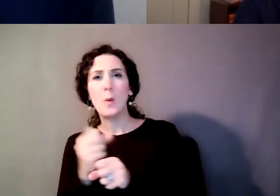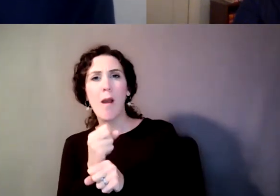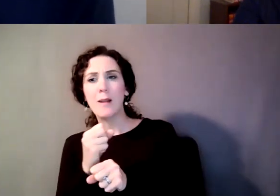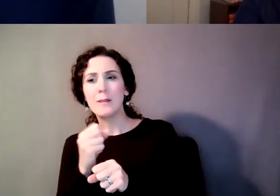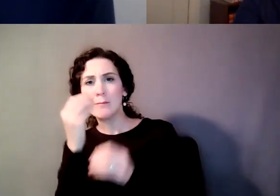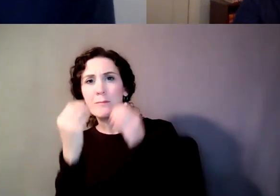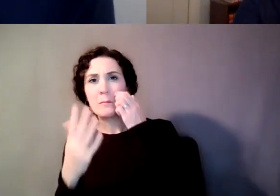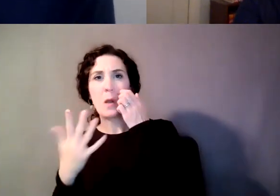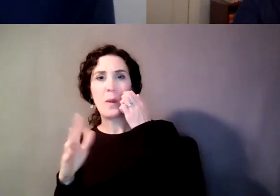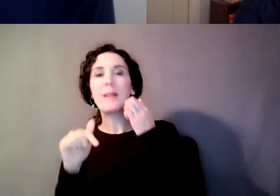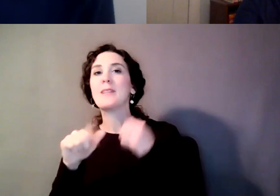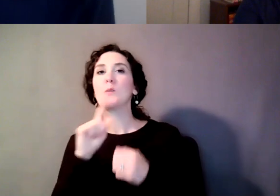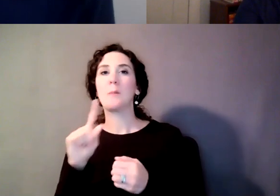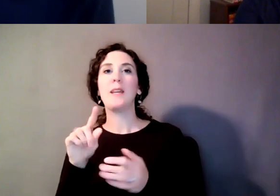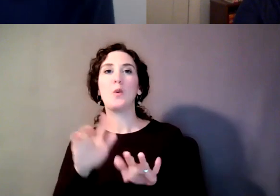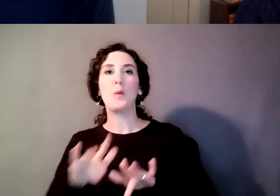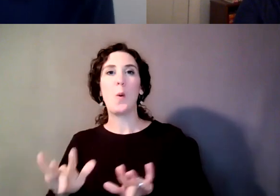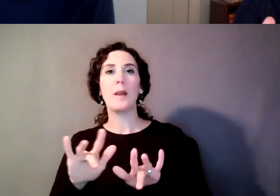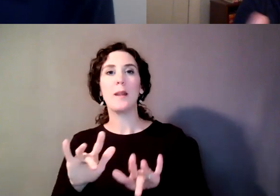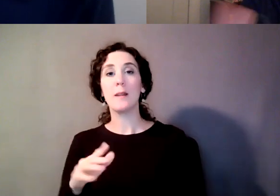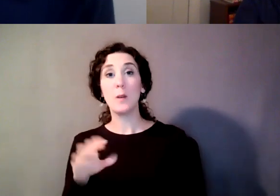it will be recorded, we are doing that so that we can make the